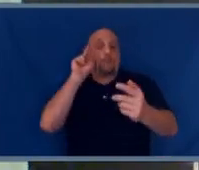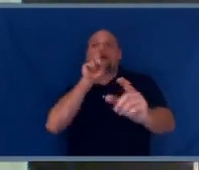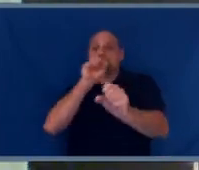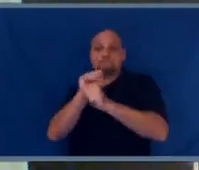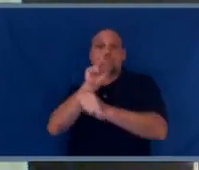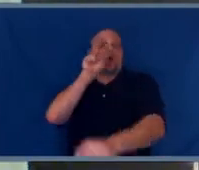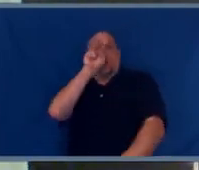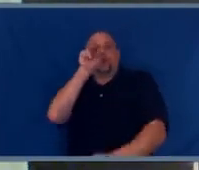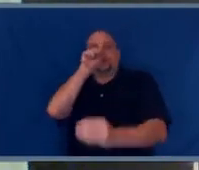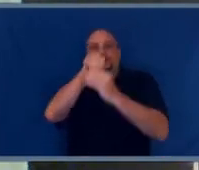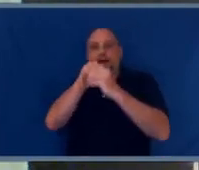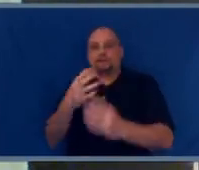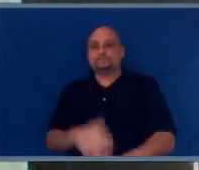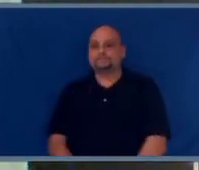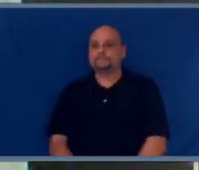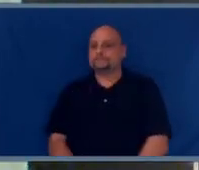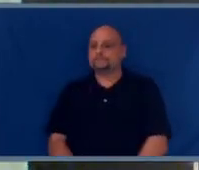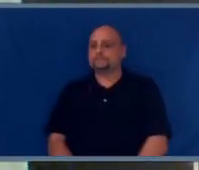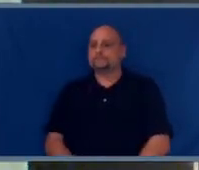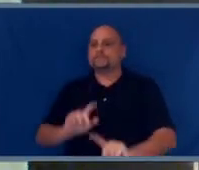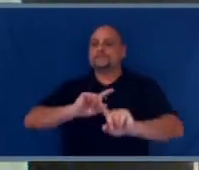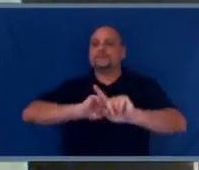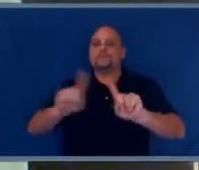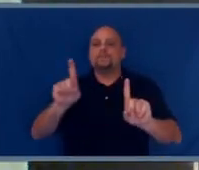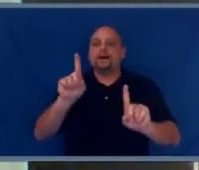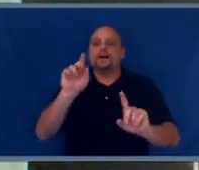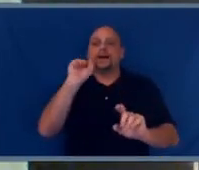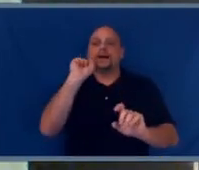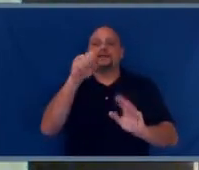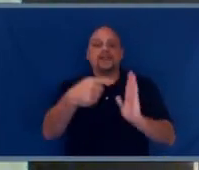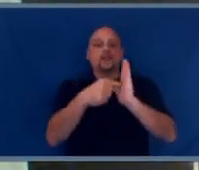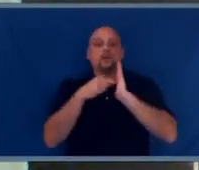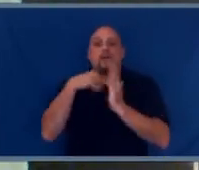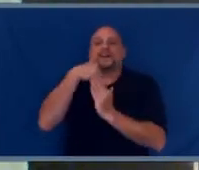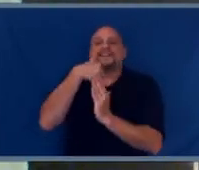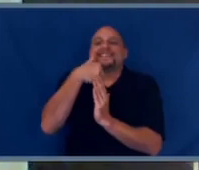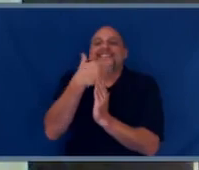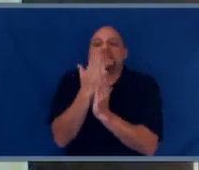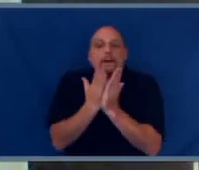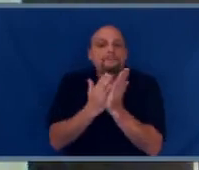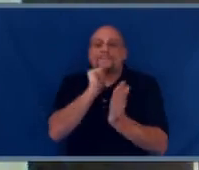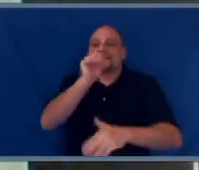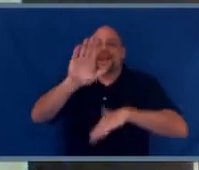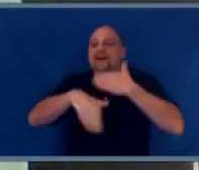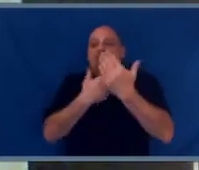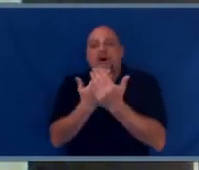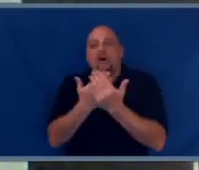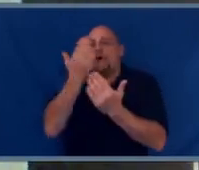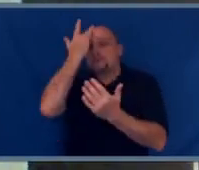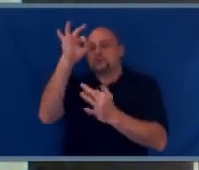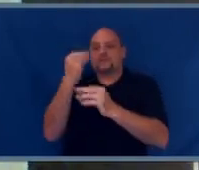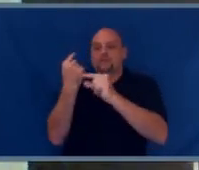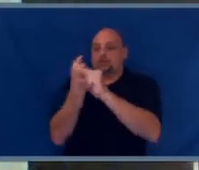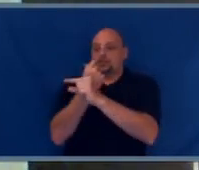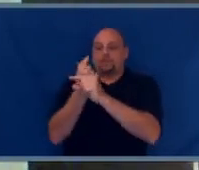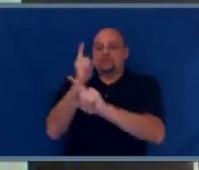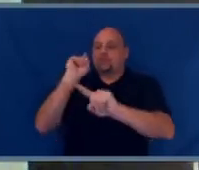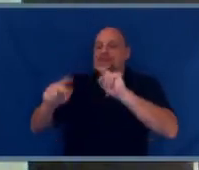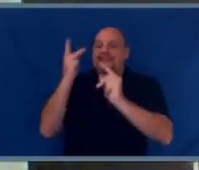THAT CAN ONLY SHOW US SCAM, BECAUSE OF LIMITATIONS OF THE GEOMETRY.